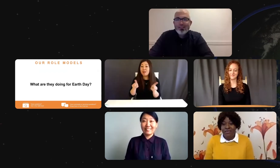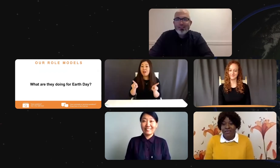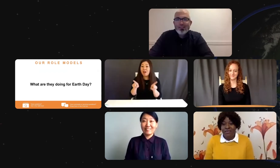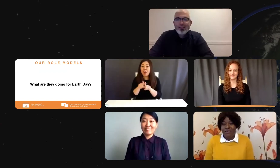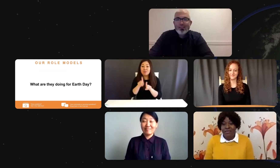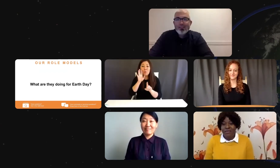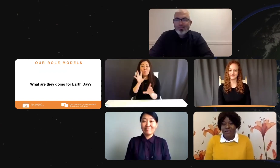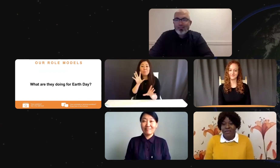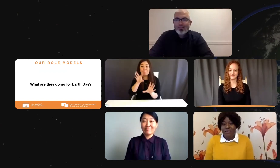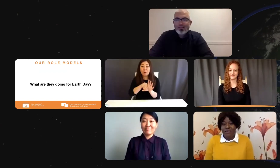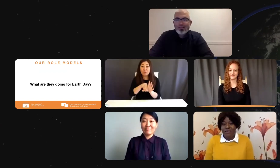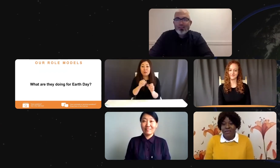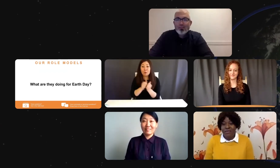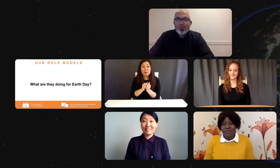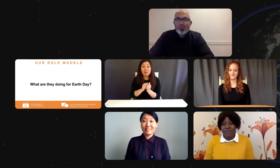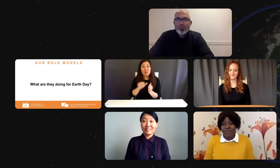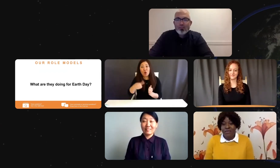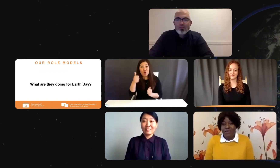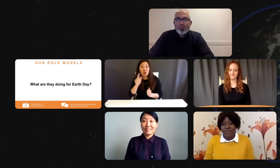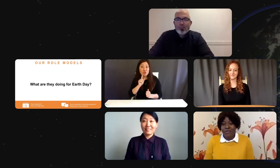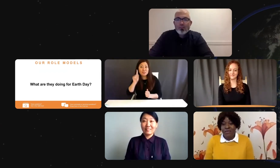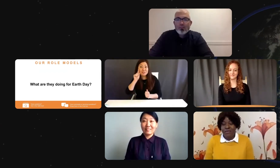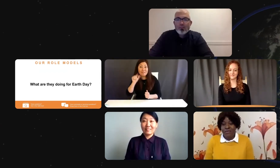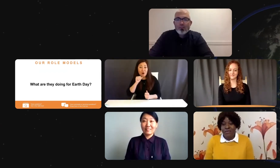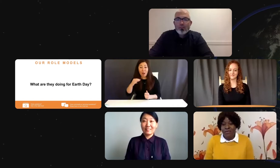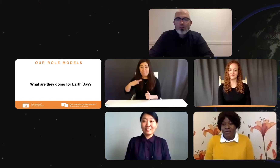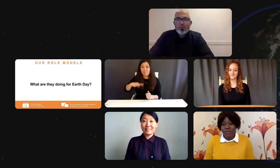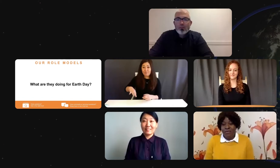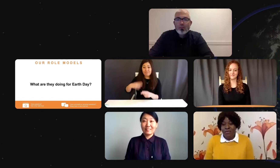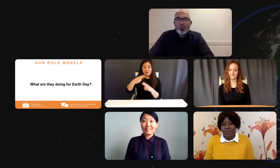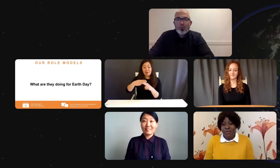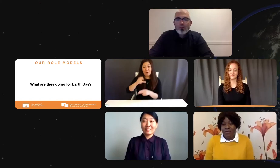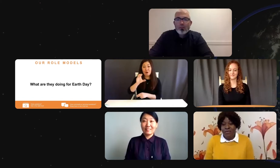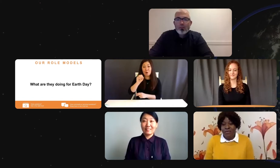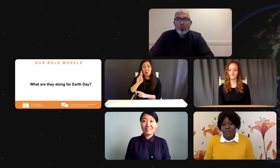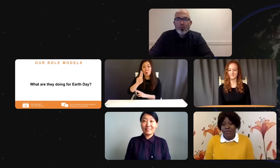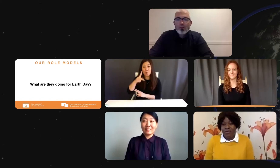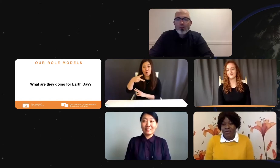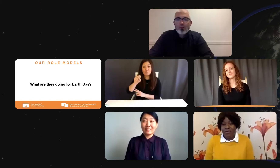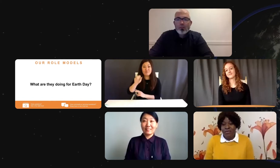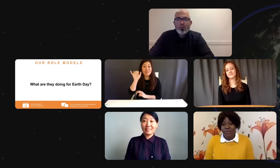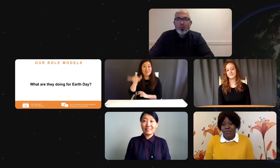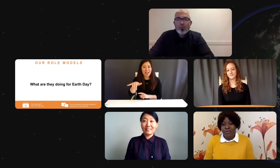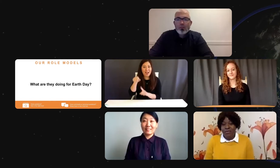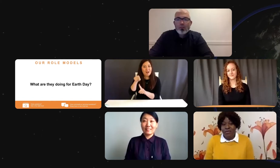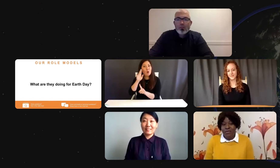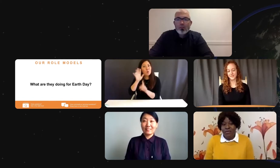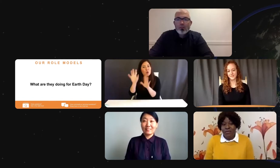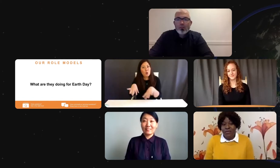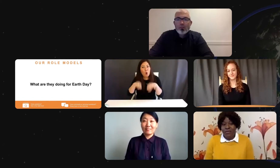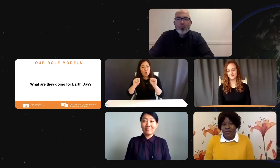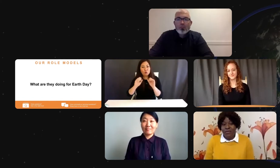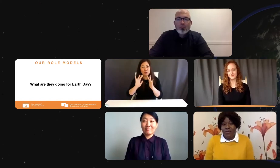so I'm not sure. But, I'll participate with other deaf organizations.